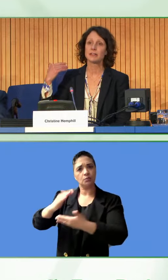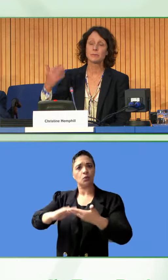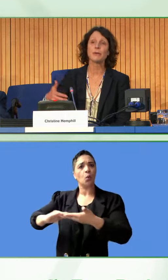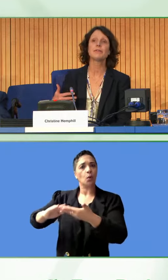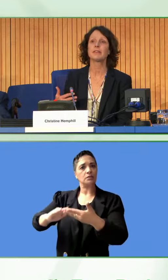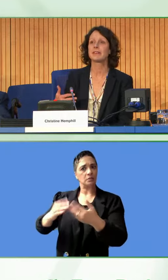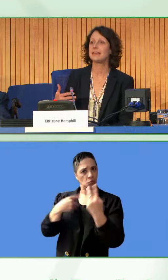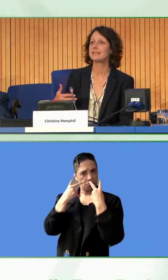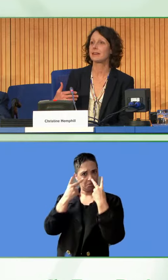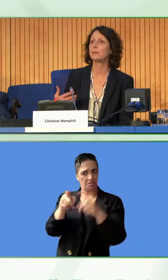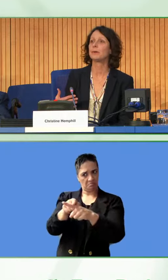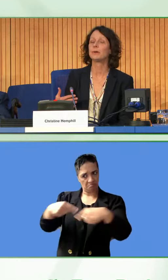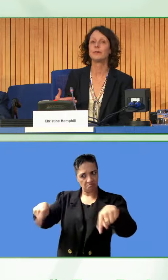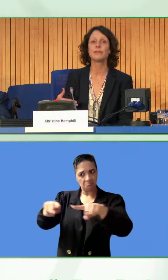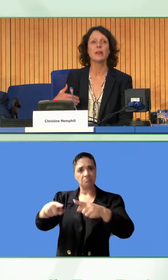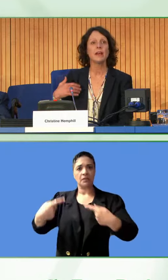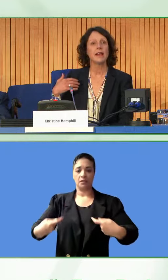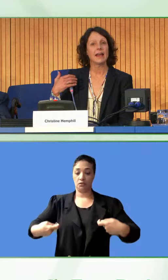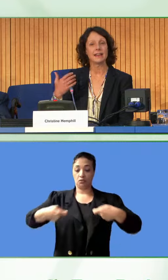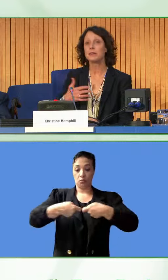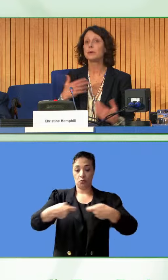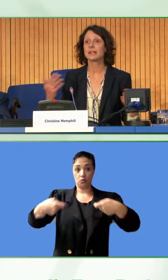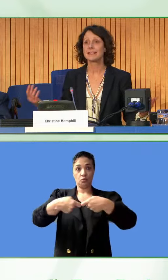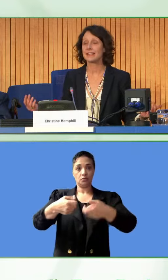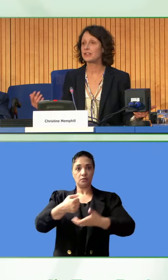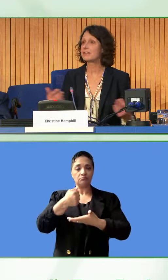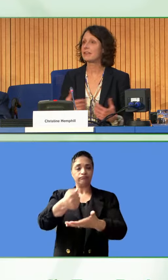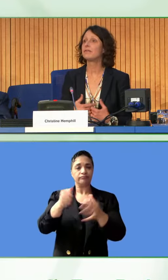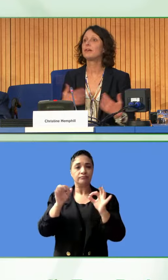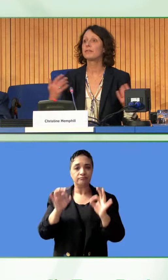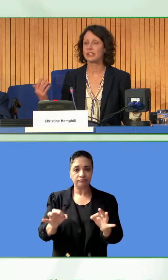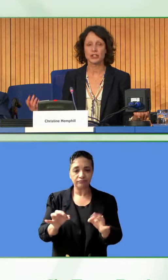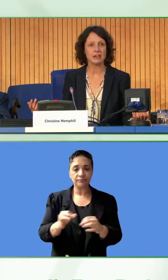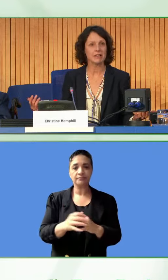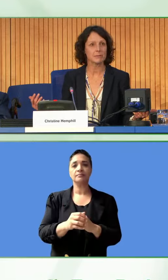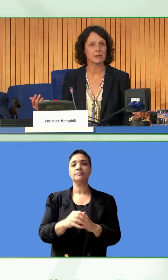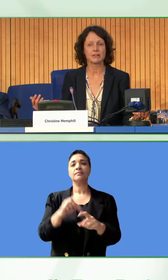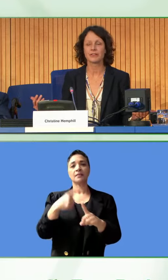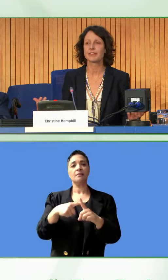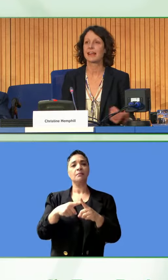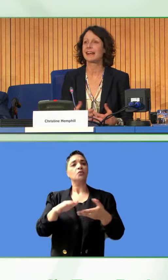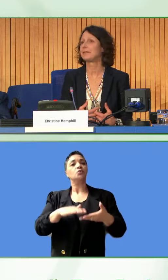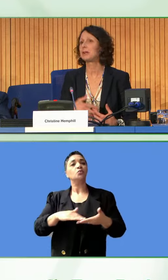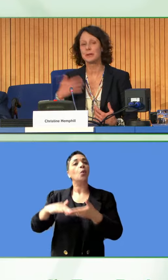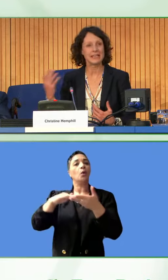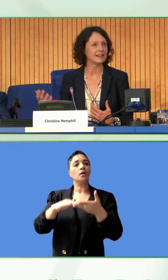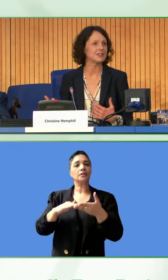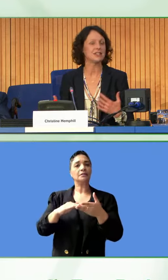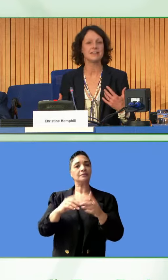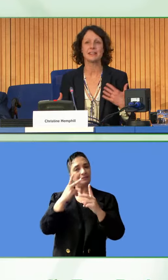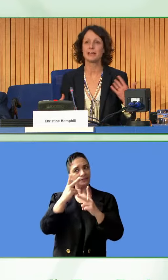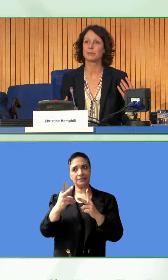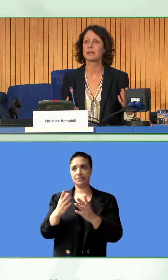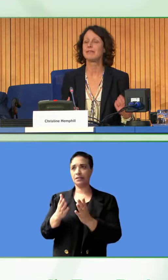that sponsor these awards, and the organisations involved in sharing them across ERG, employee